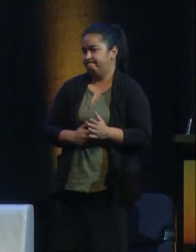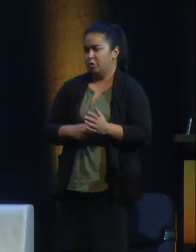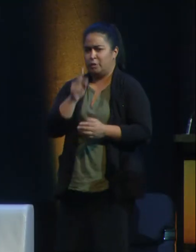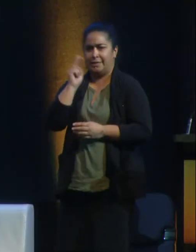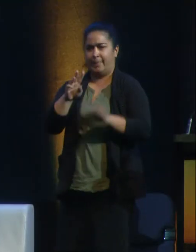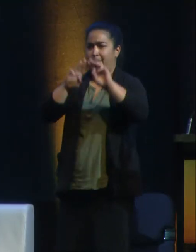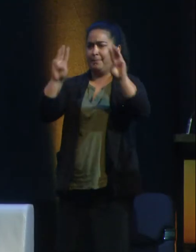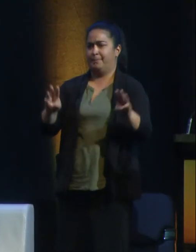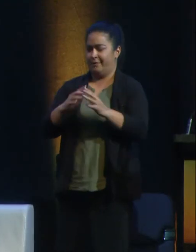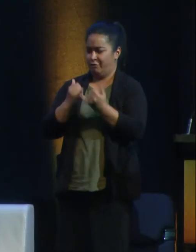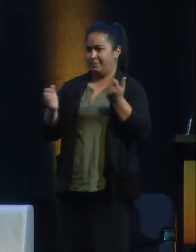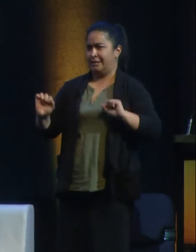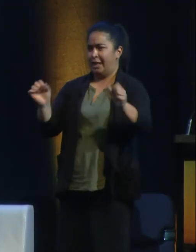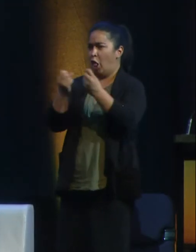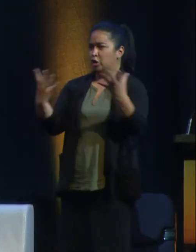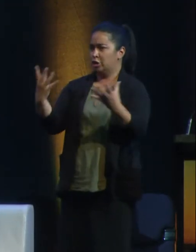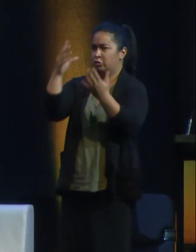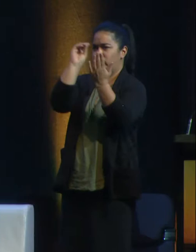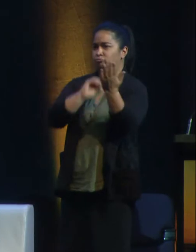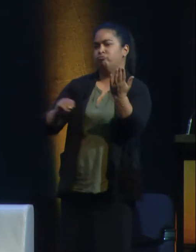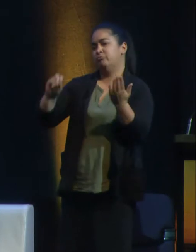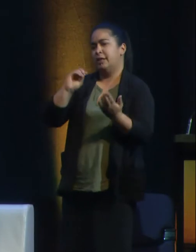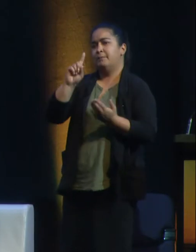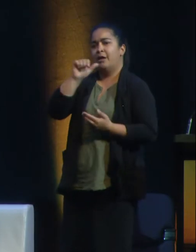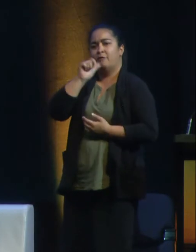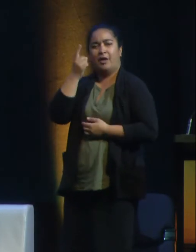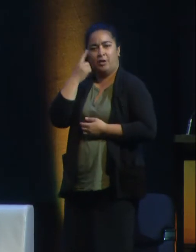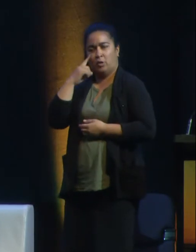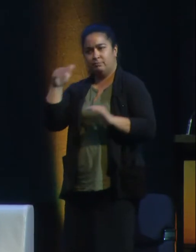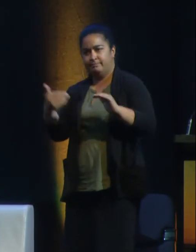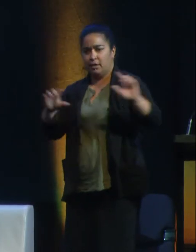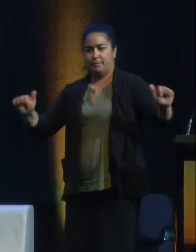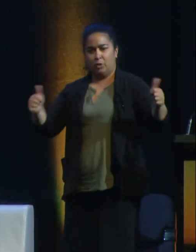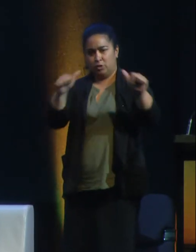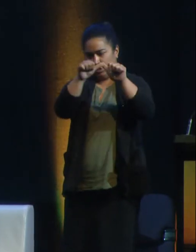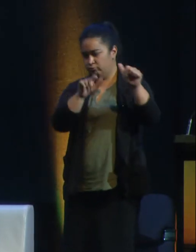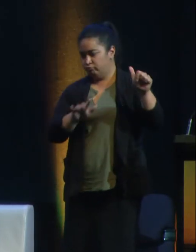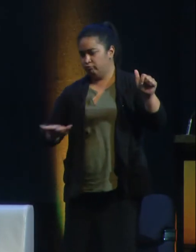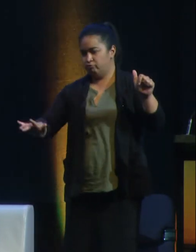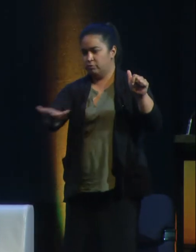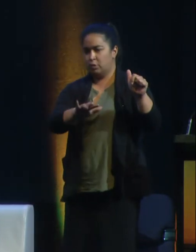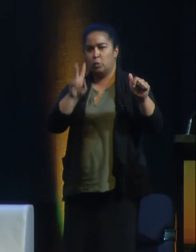so much on it, but if you look under our beautiful maunga you'll see around sustainability of